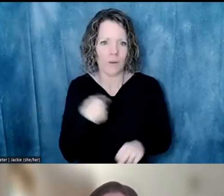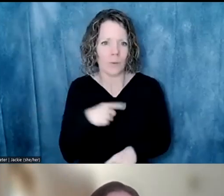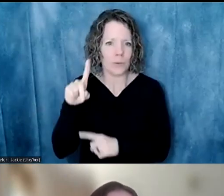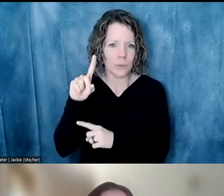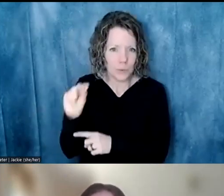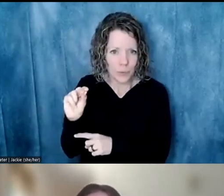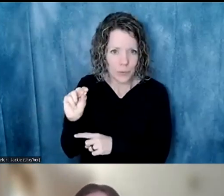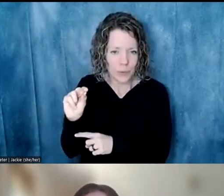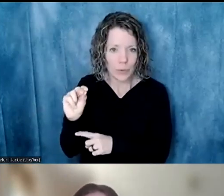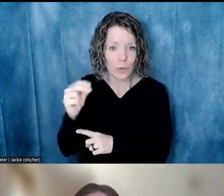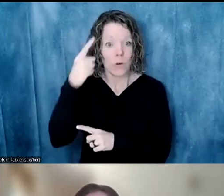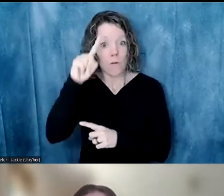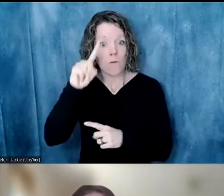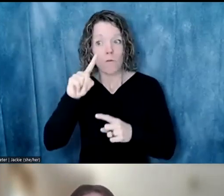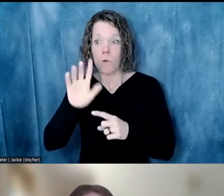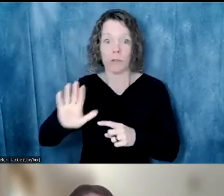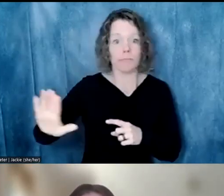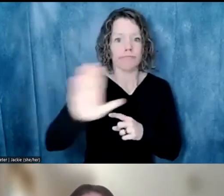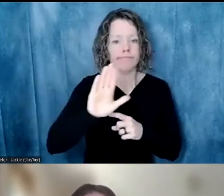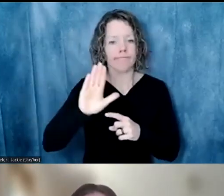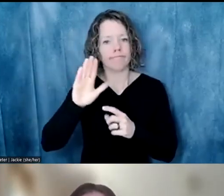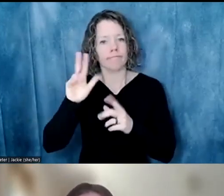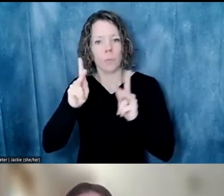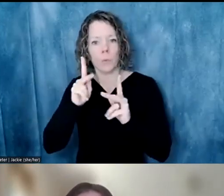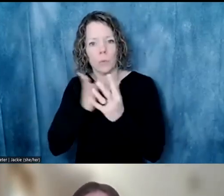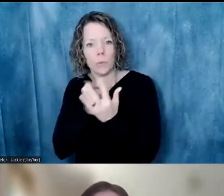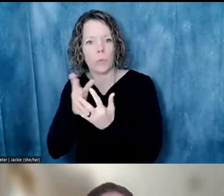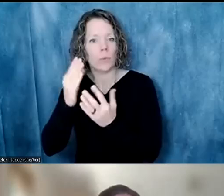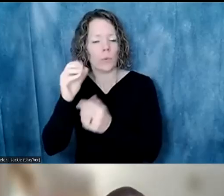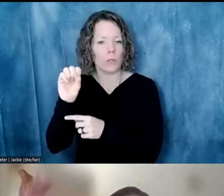the discrimination that people with mental health diagnoses or substance use on their records,